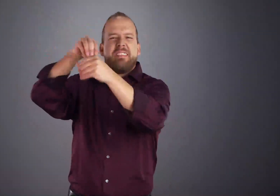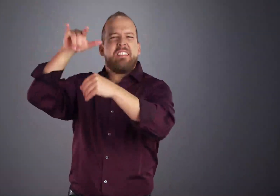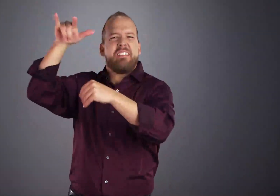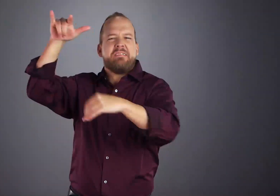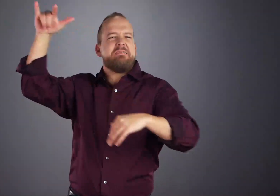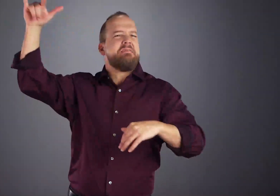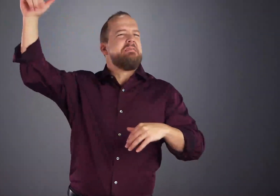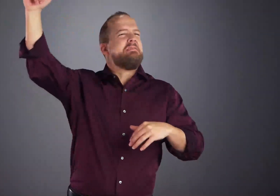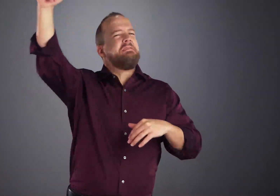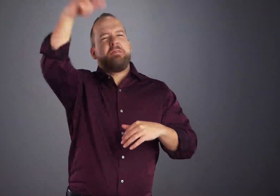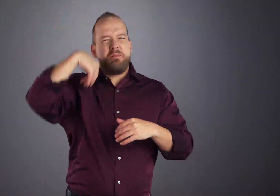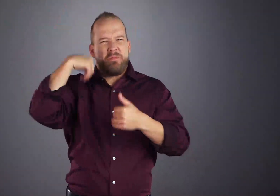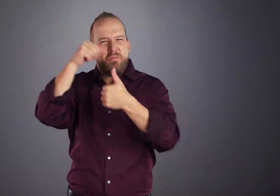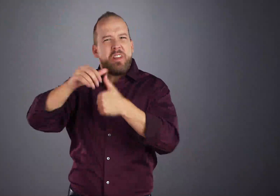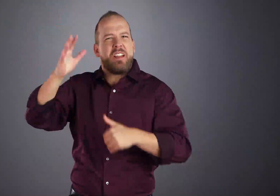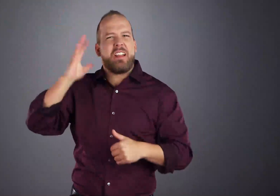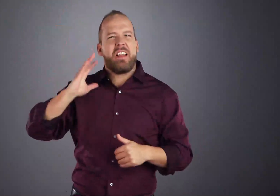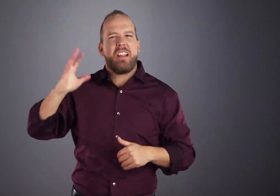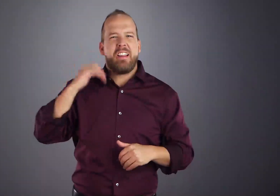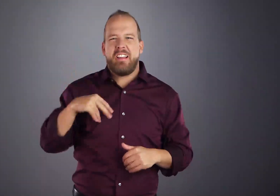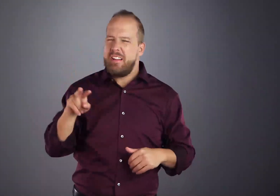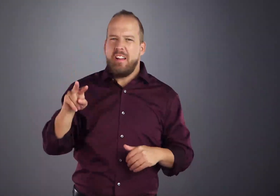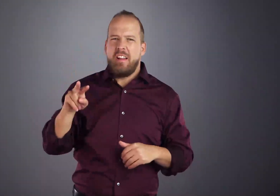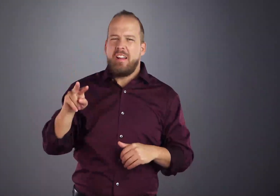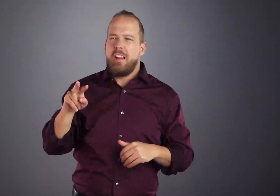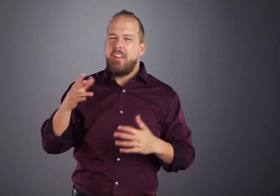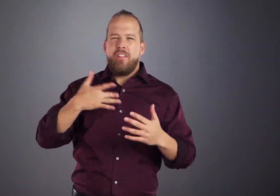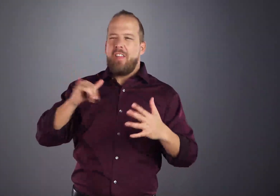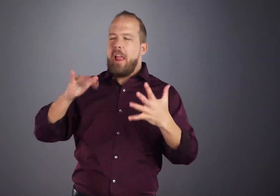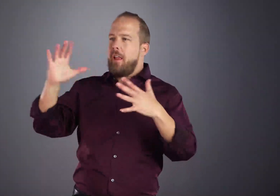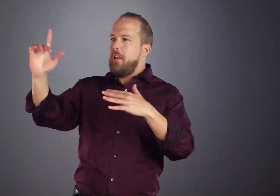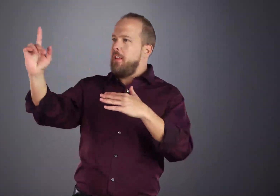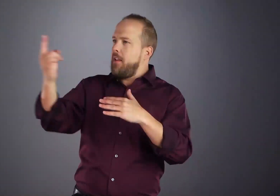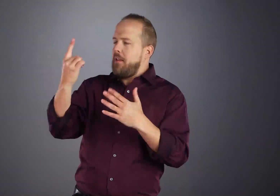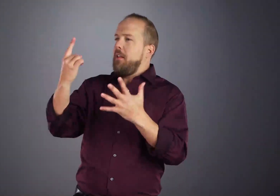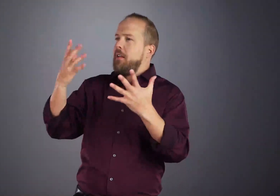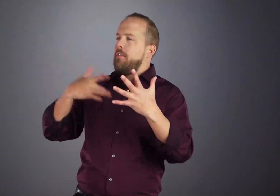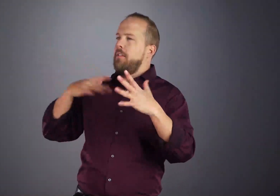His coming was an oasis in this dreary desert of futility.